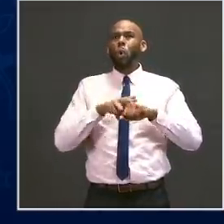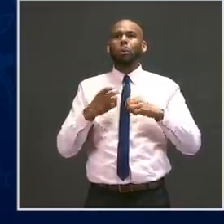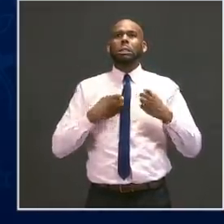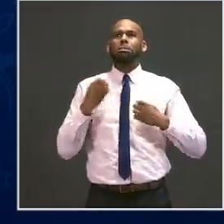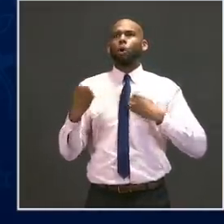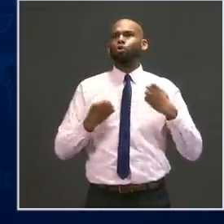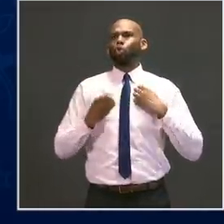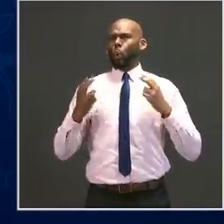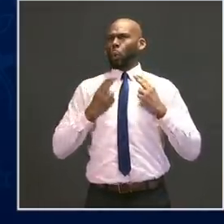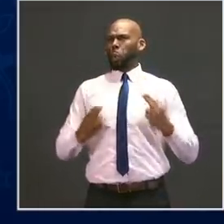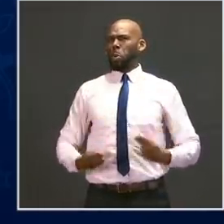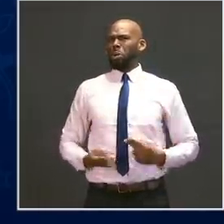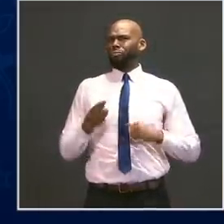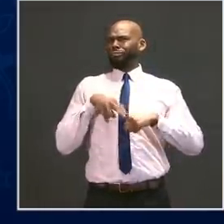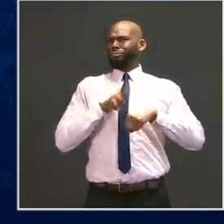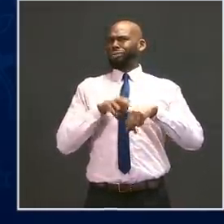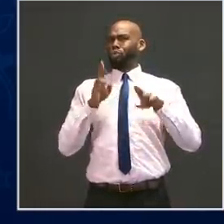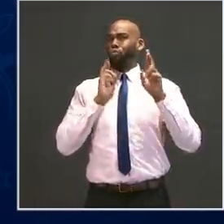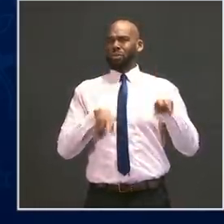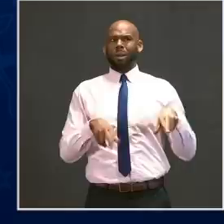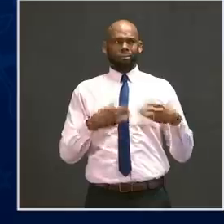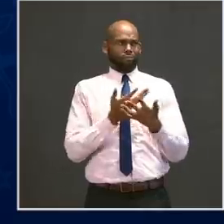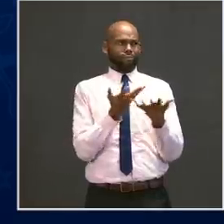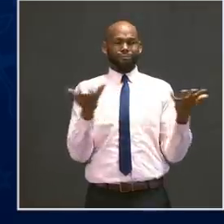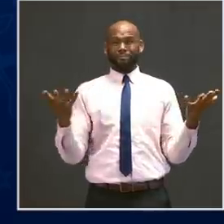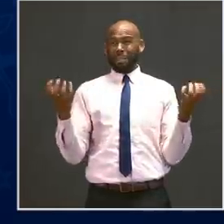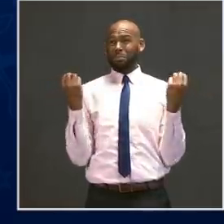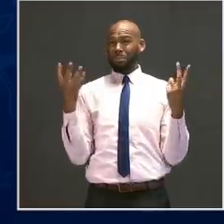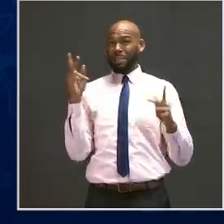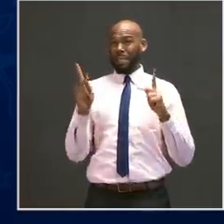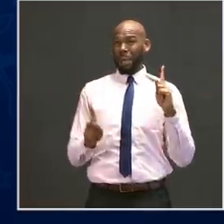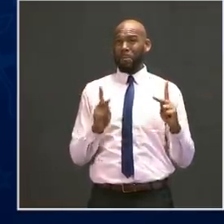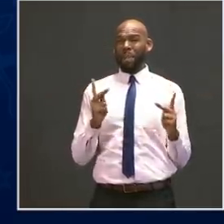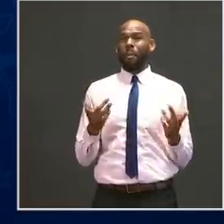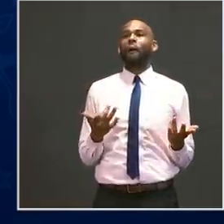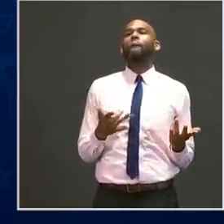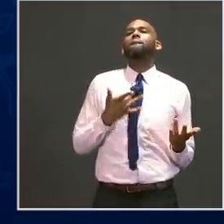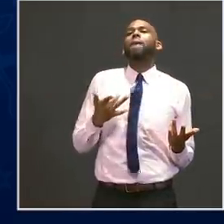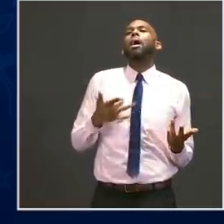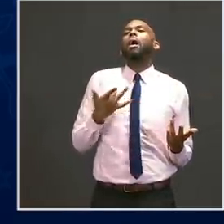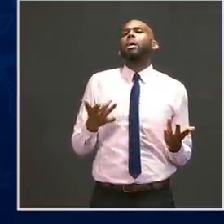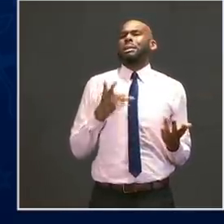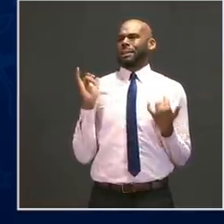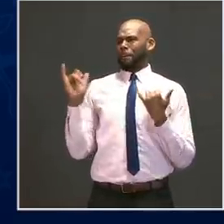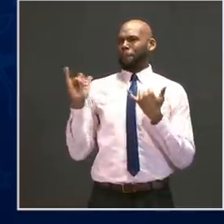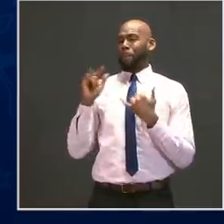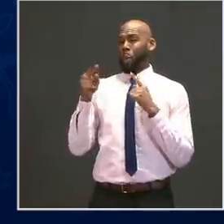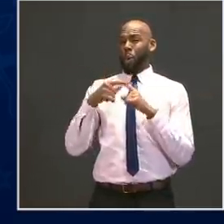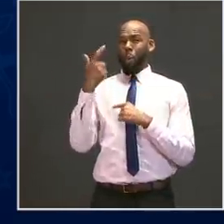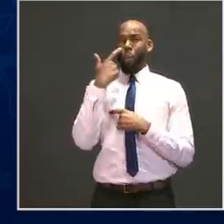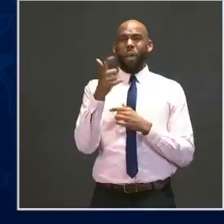to what many people did -- what many people felt, I should say, when they watched the video. The Press: Does the President now think